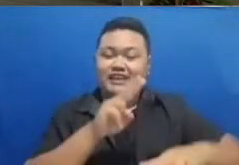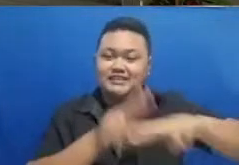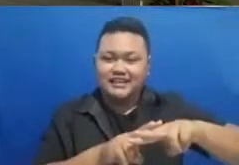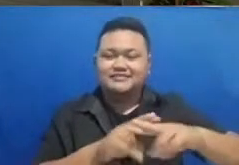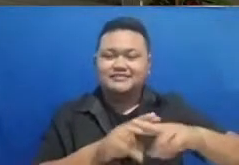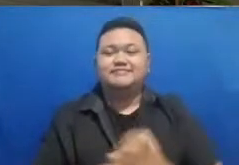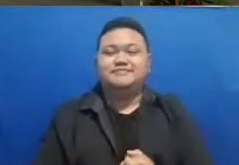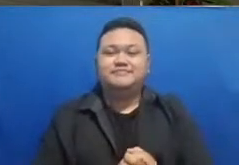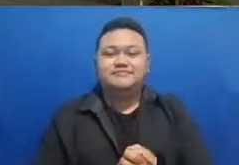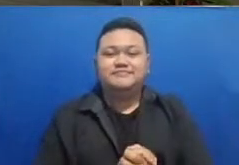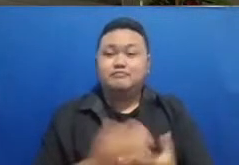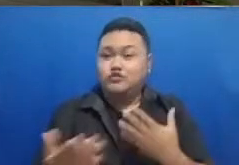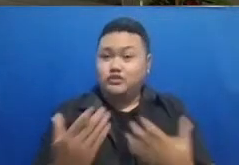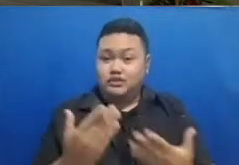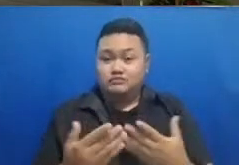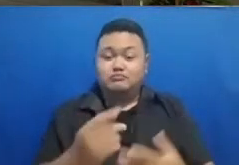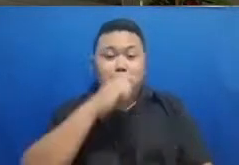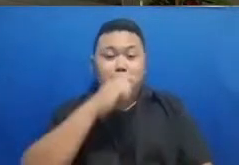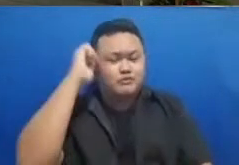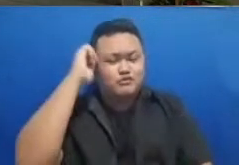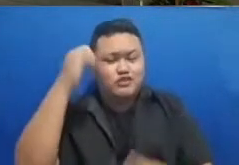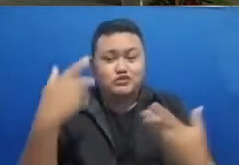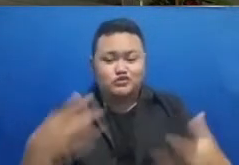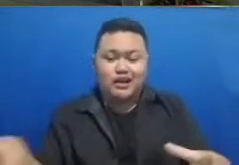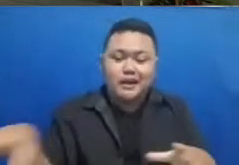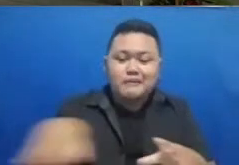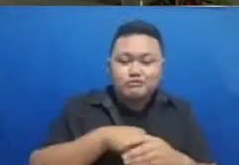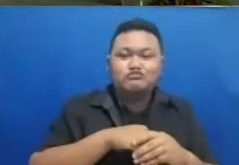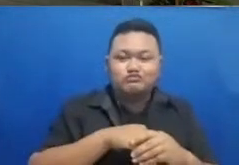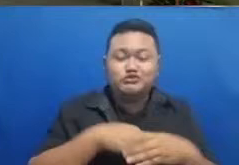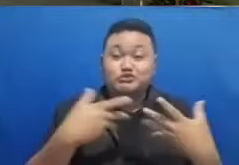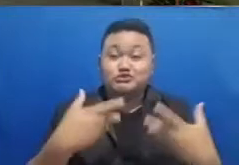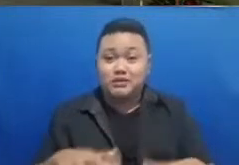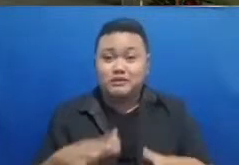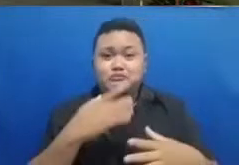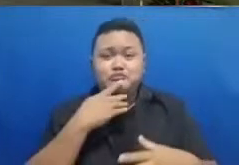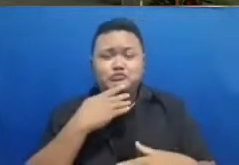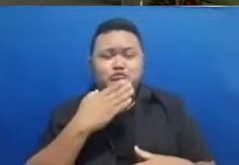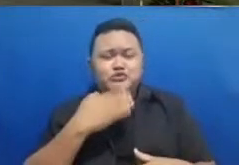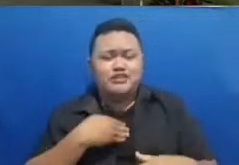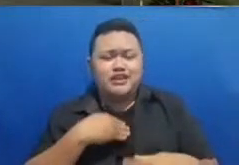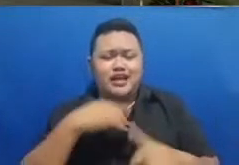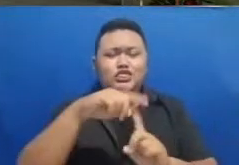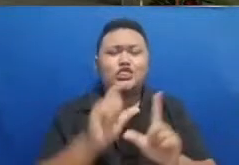the study group, he already has a twibbon, right with their respective profiles with interesting